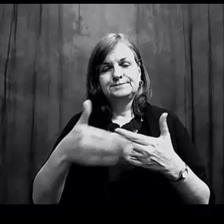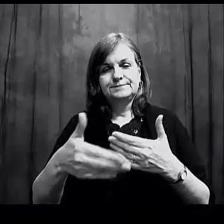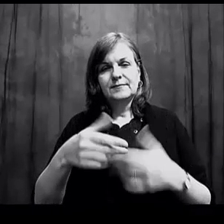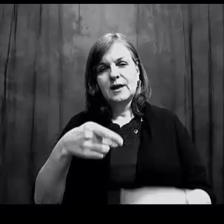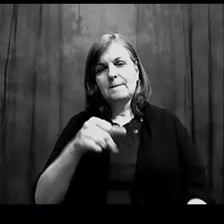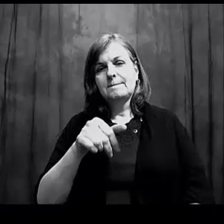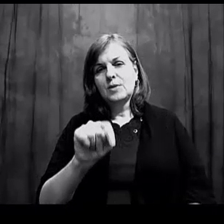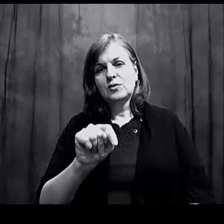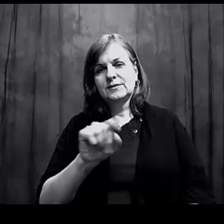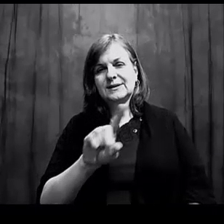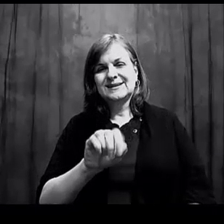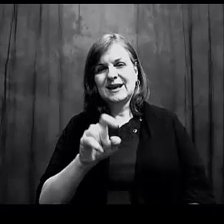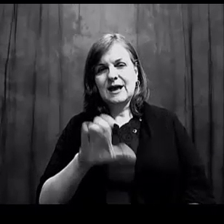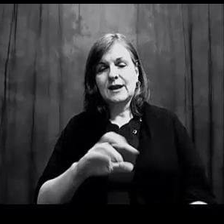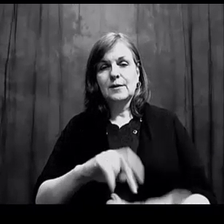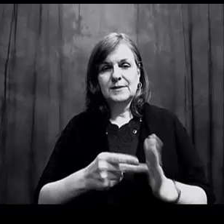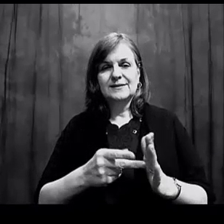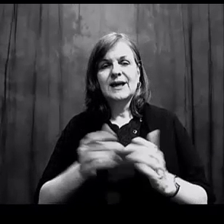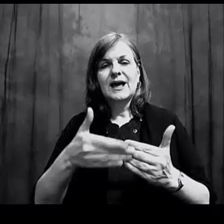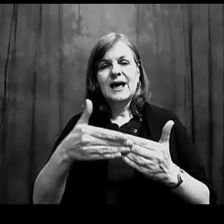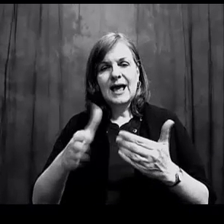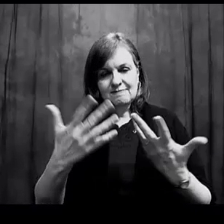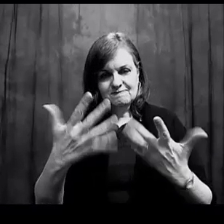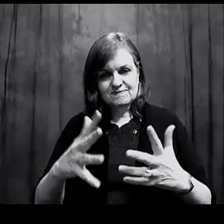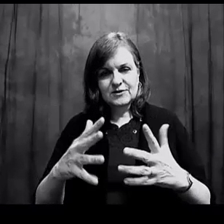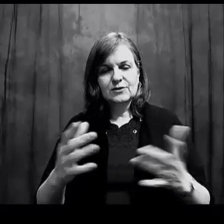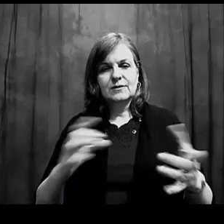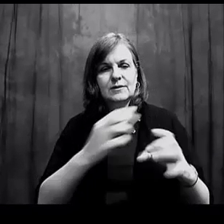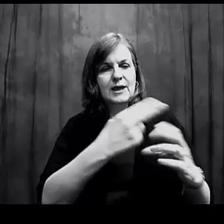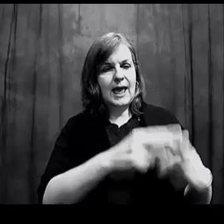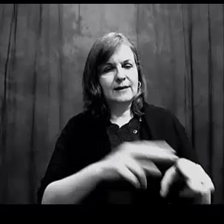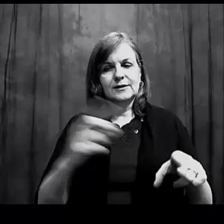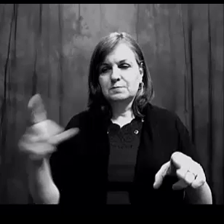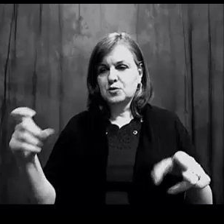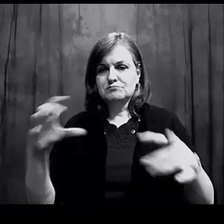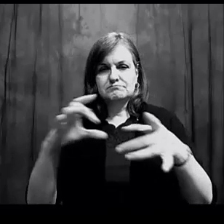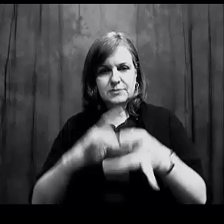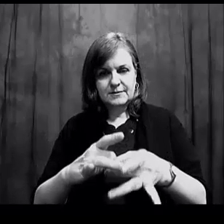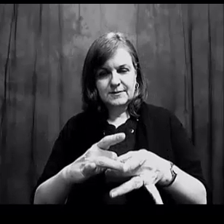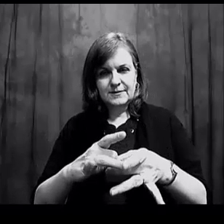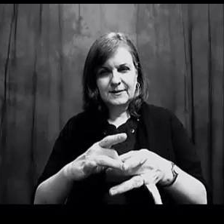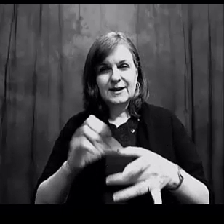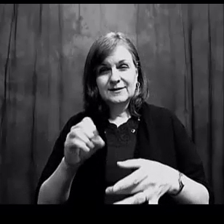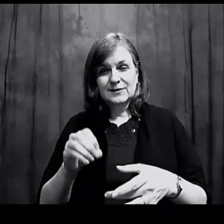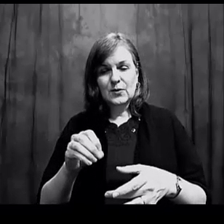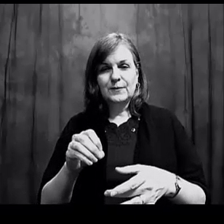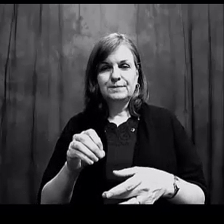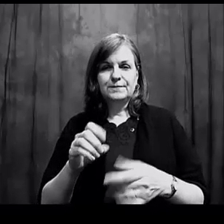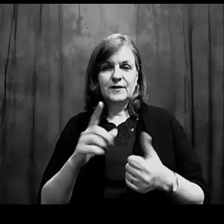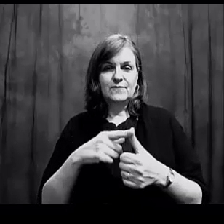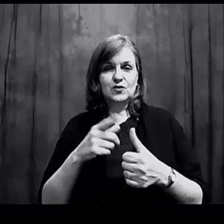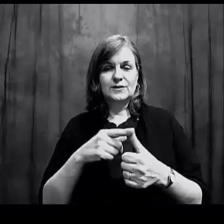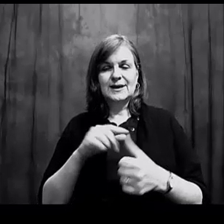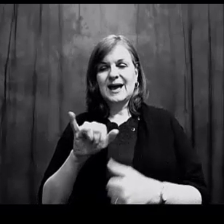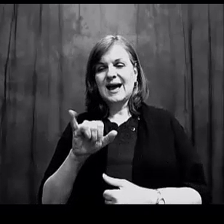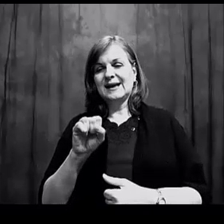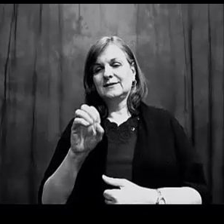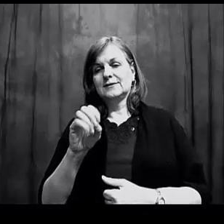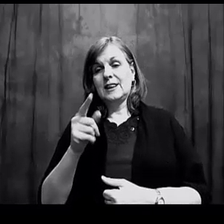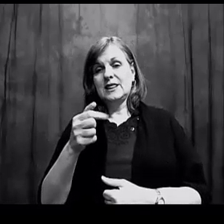and we have postzygotic -- after fertilization -- so things like isolation